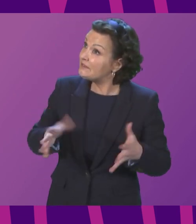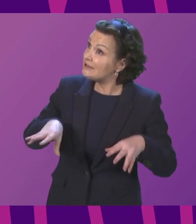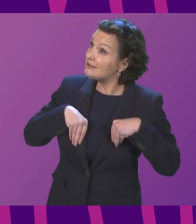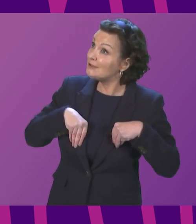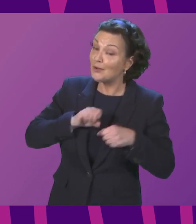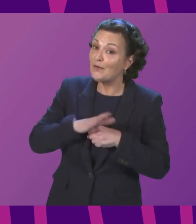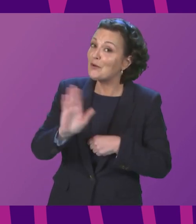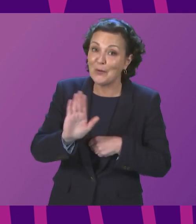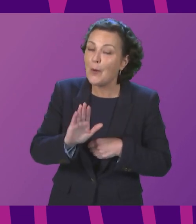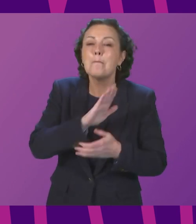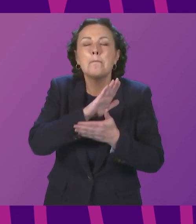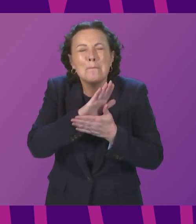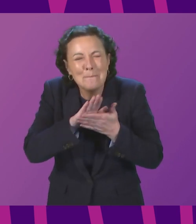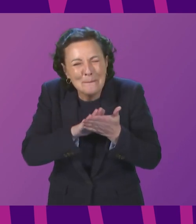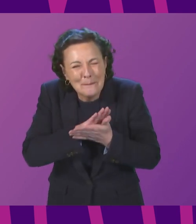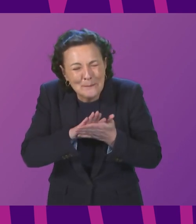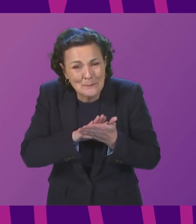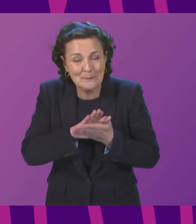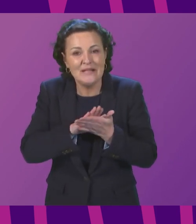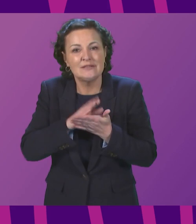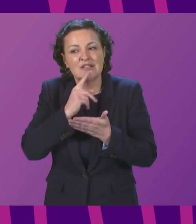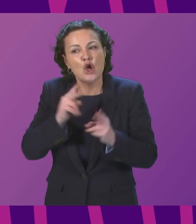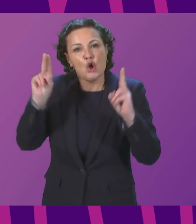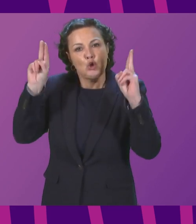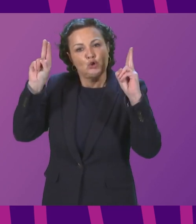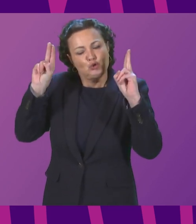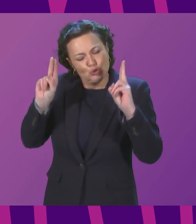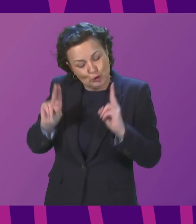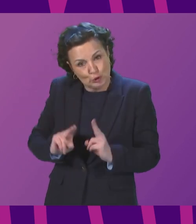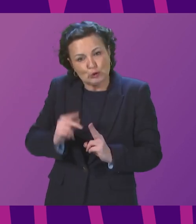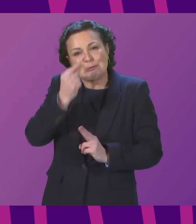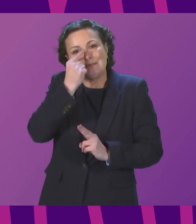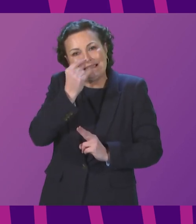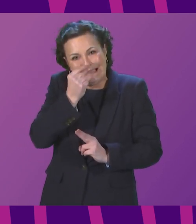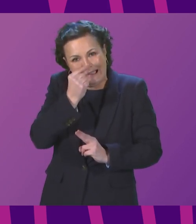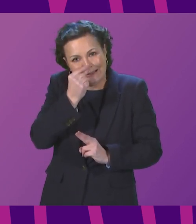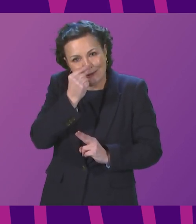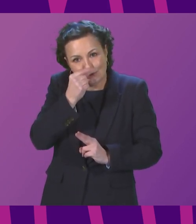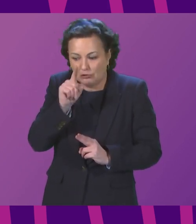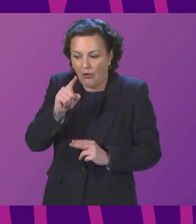it will significantly enhance your protection against serious illness. It could literally save your life.